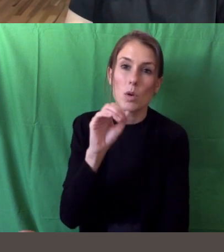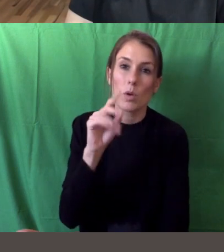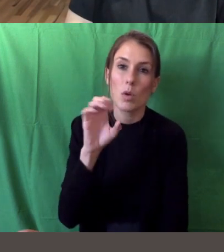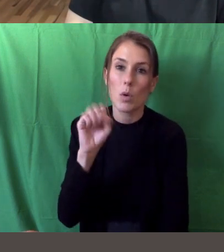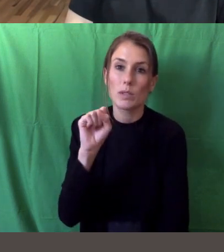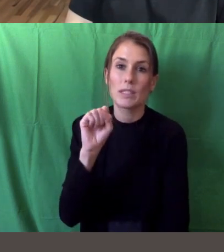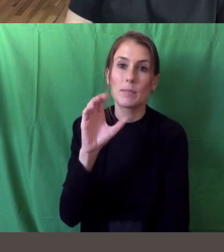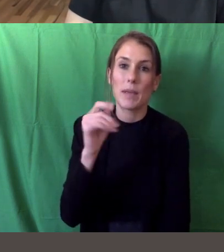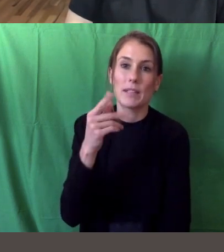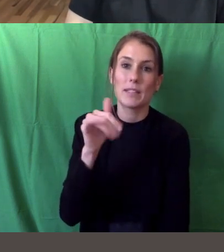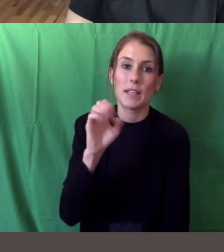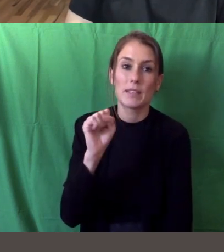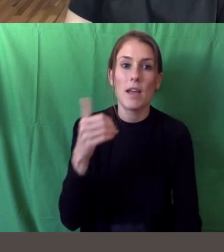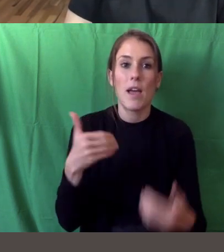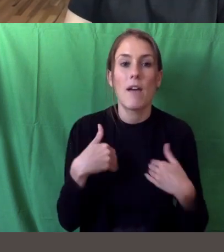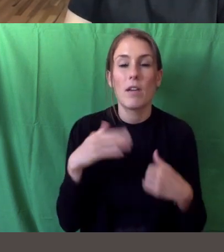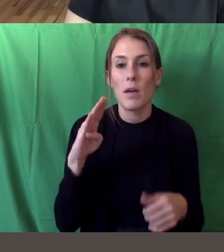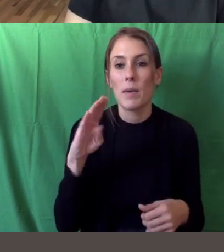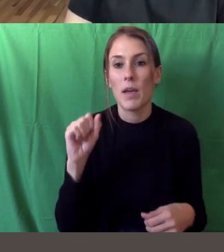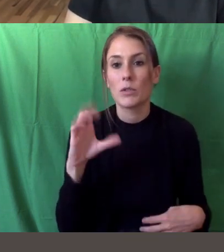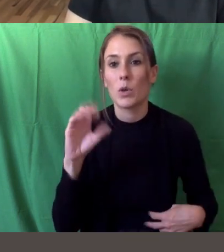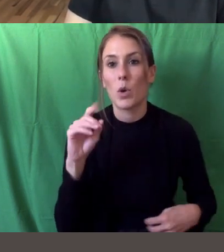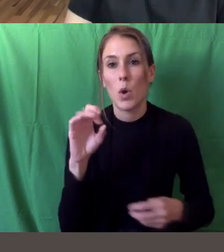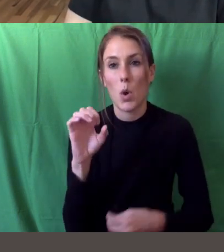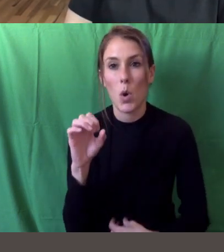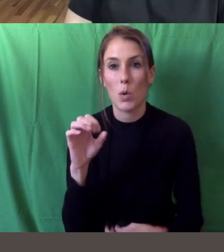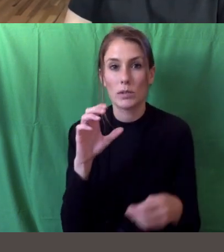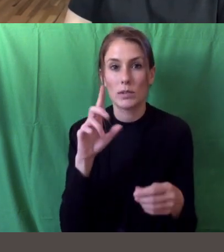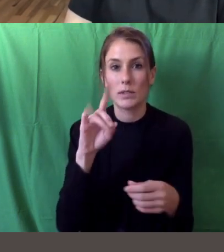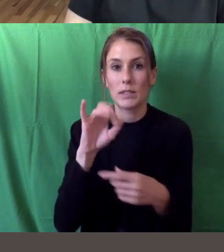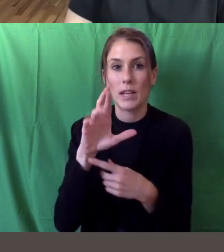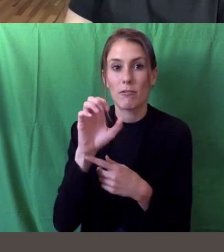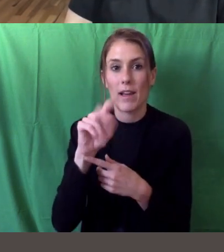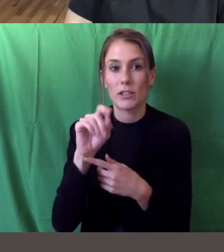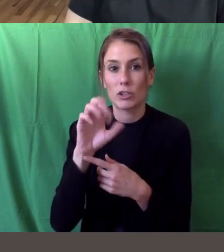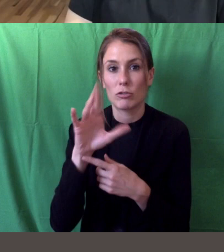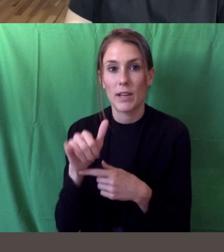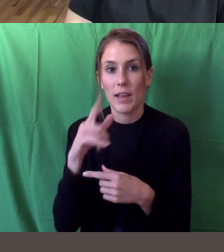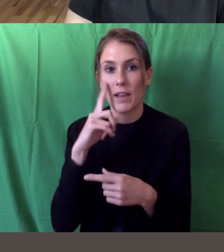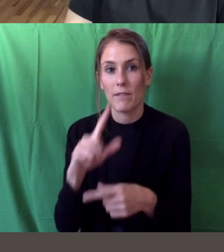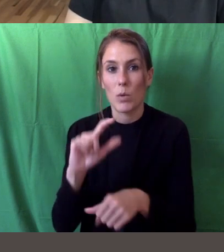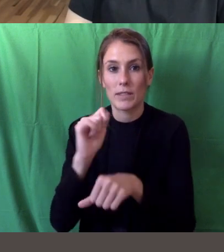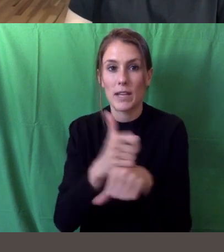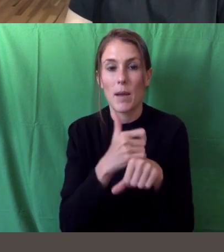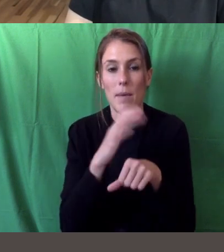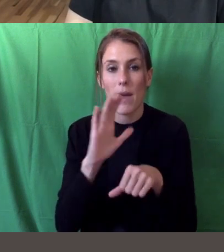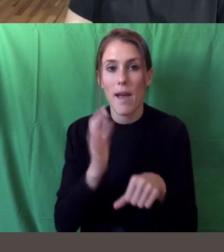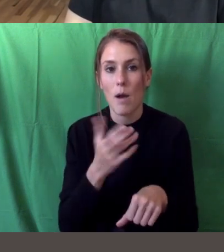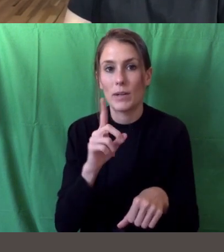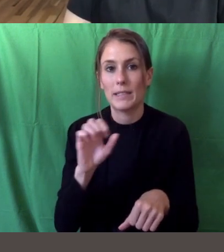I've got a VS code directory with a launch.json, a task.json for setting up our debugger.